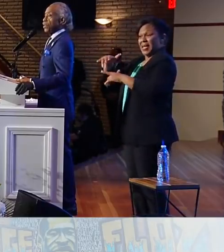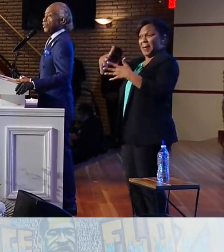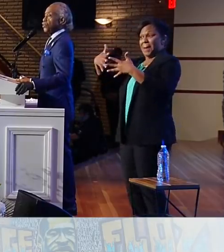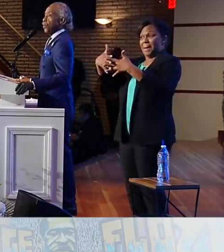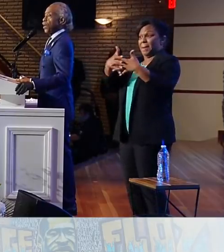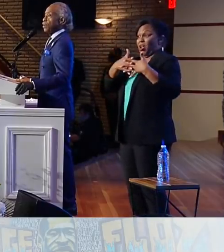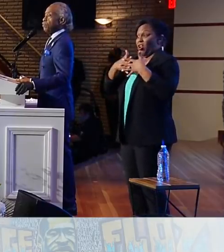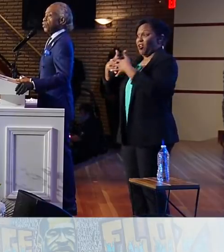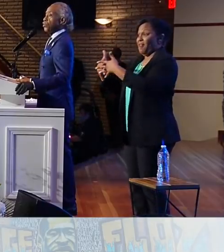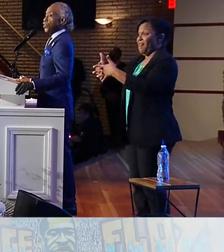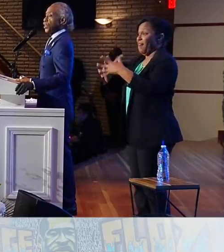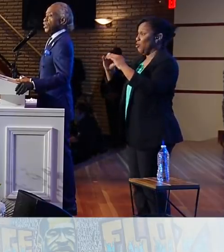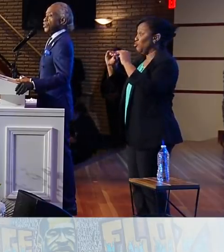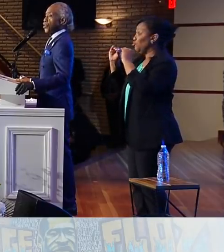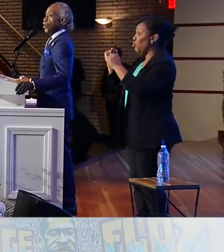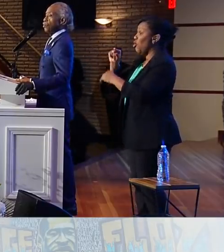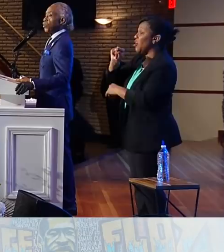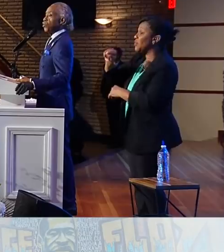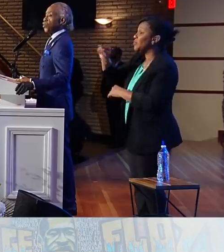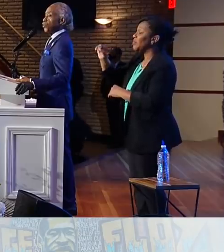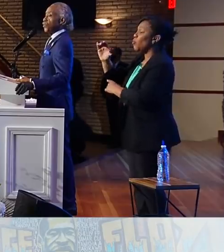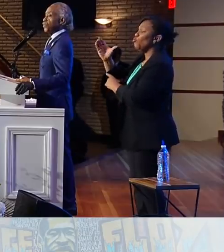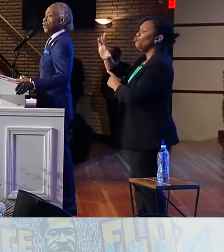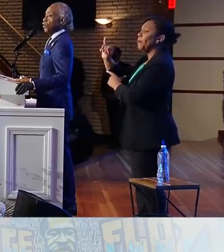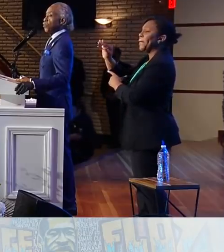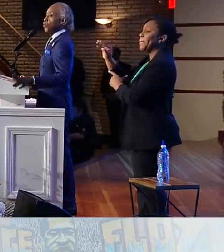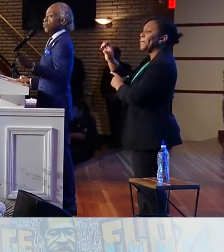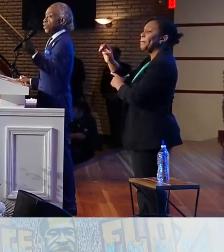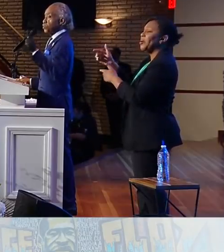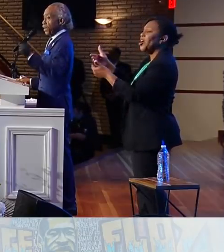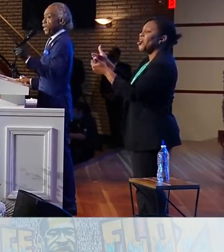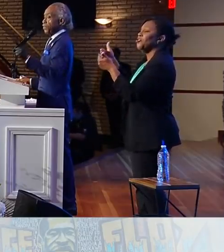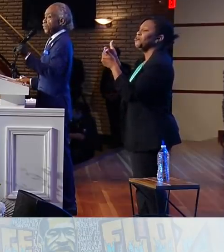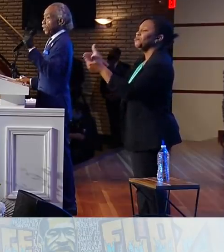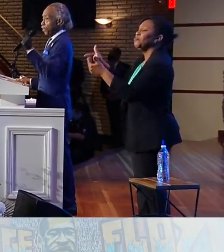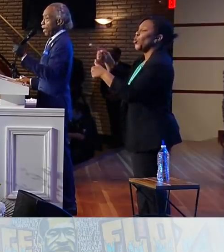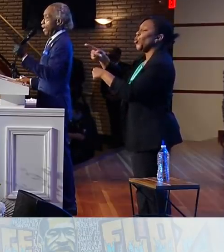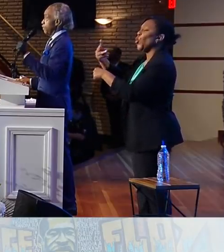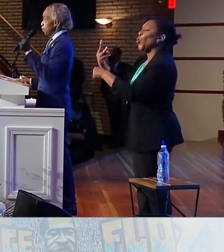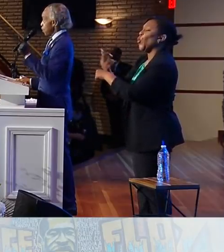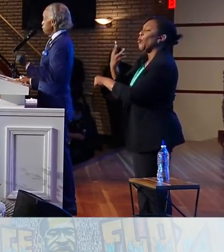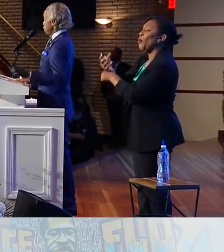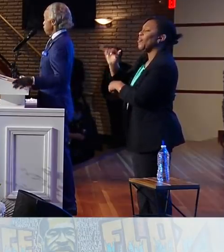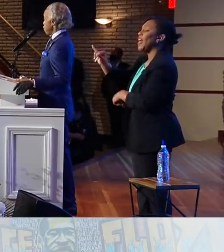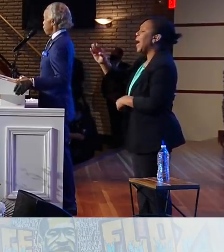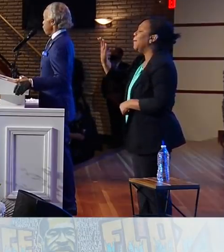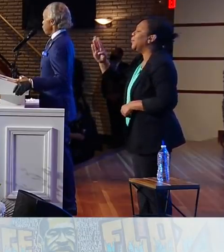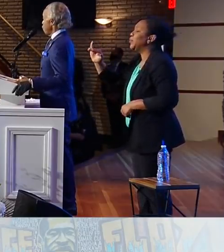BEHAVIOR THAT HAS TAUGHT THIS COUNTRY THAT IF YOU COMMIT A CRIME, IT DOES NOT MATTER